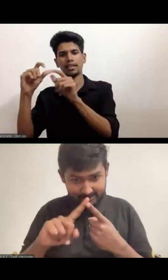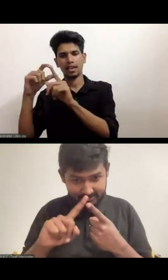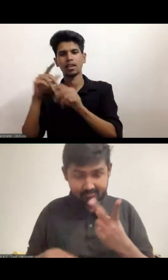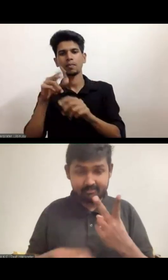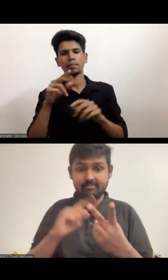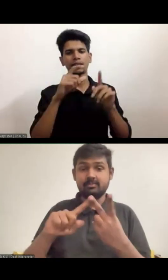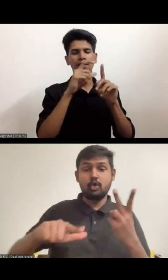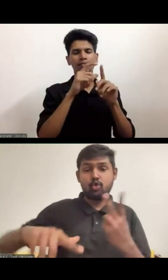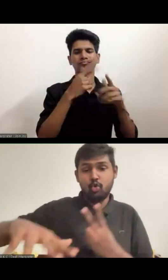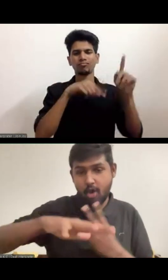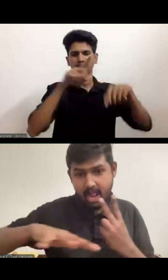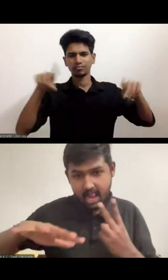accessibility guidelines.